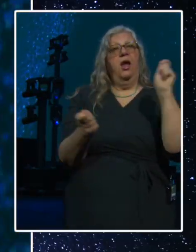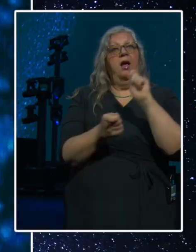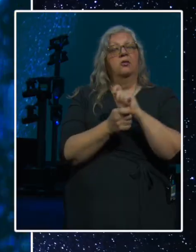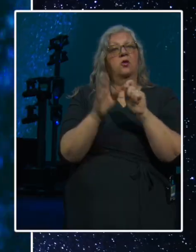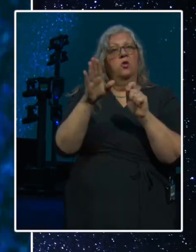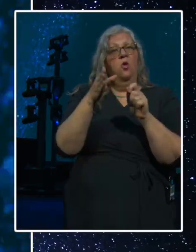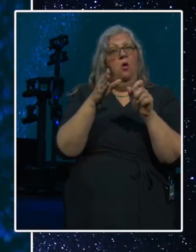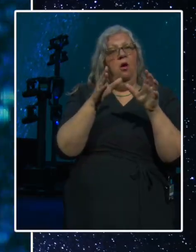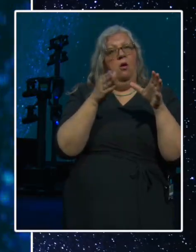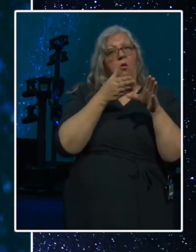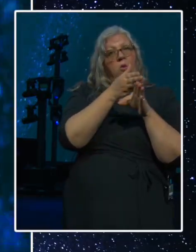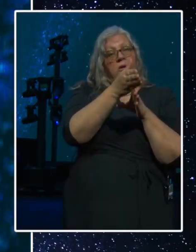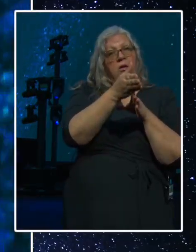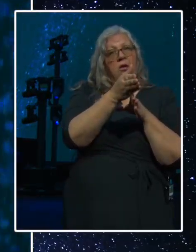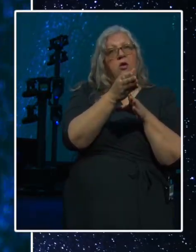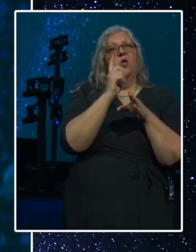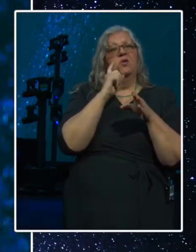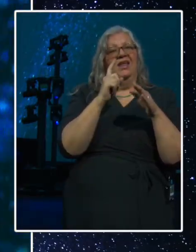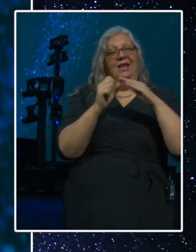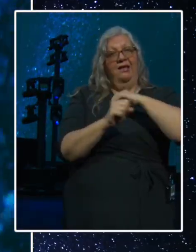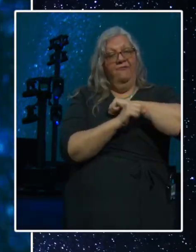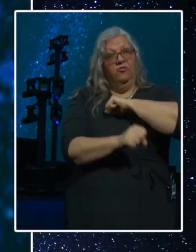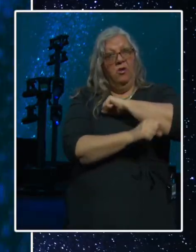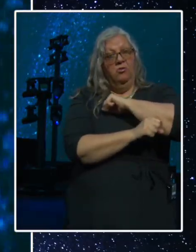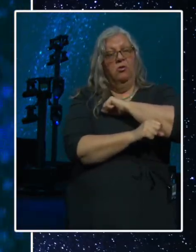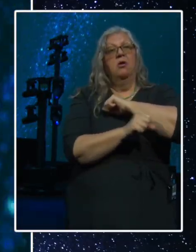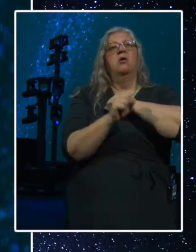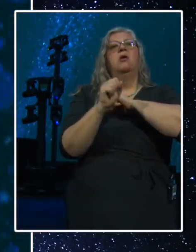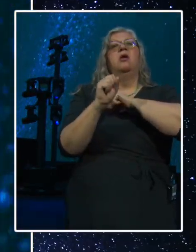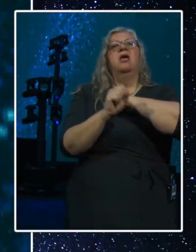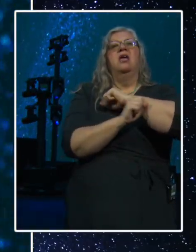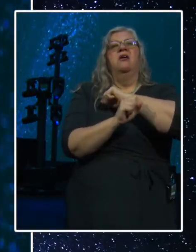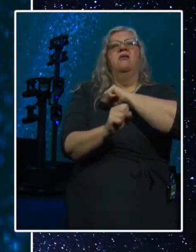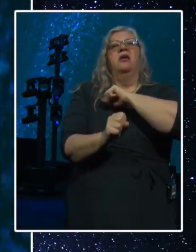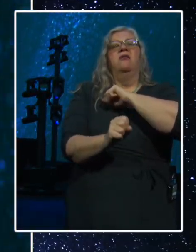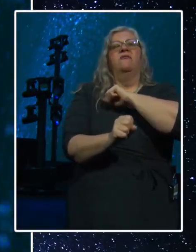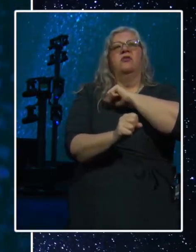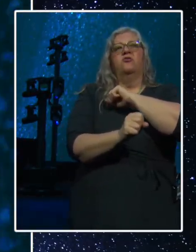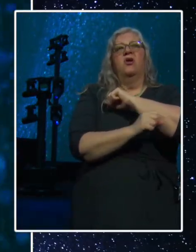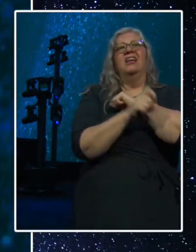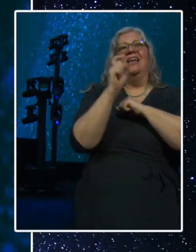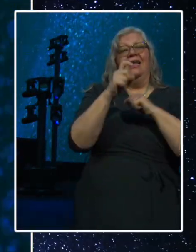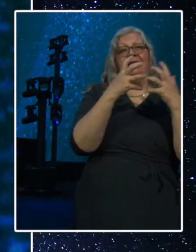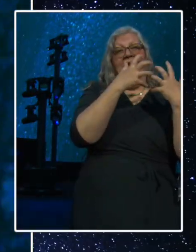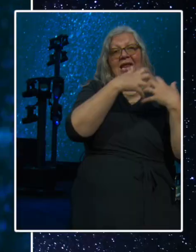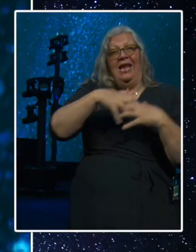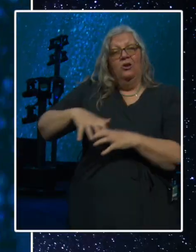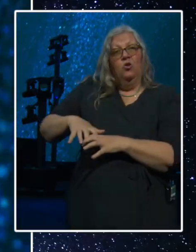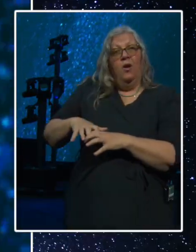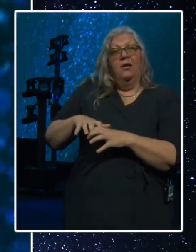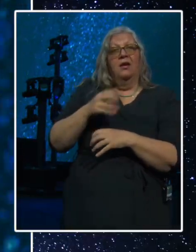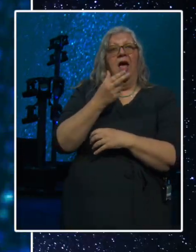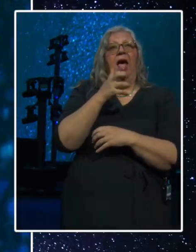you need infrastructure, your infrastructure needs an integrated hybrid operational workflow.